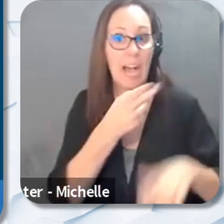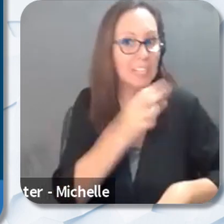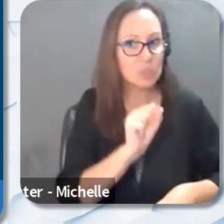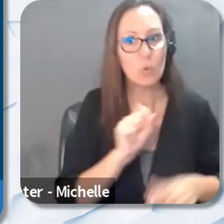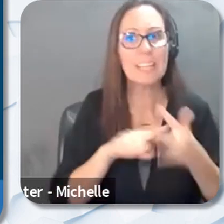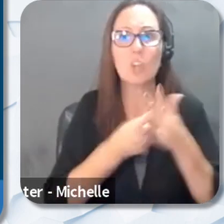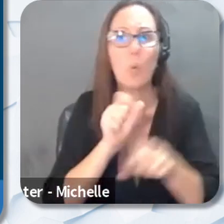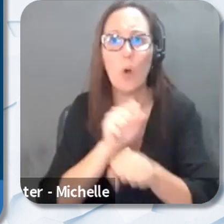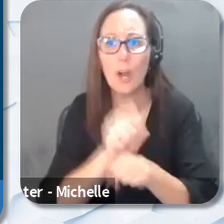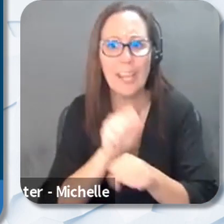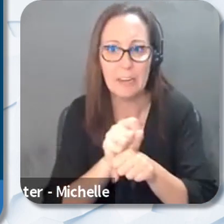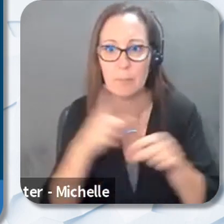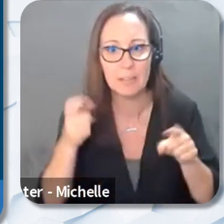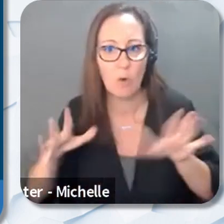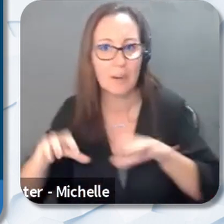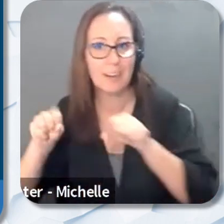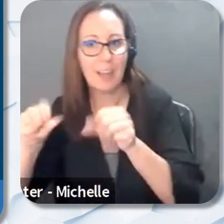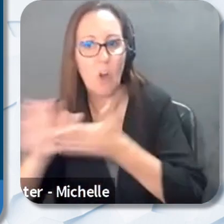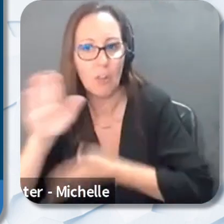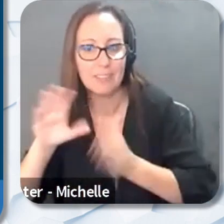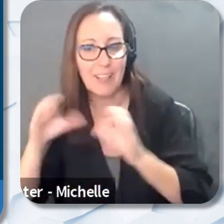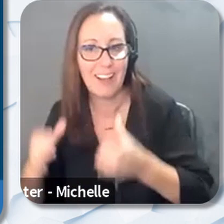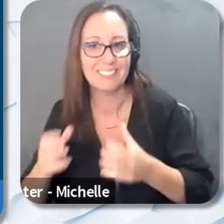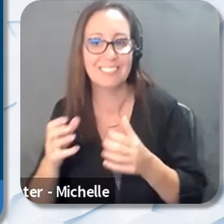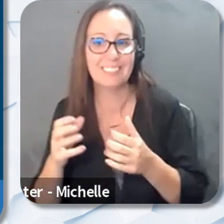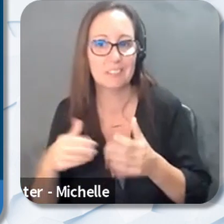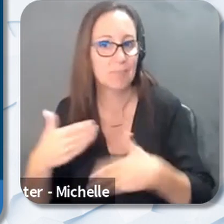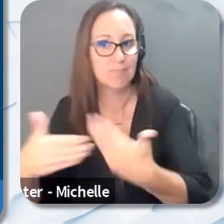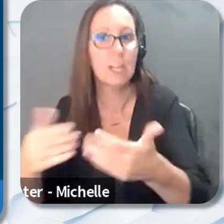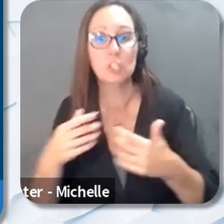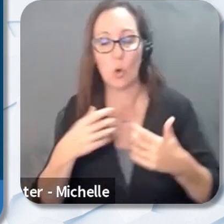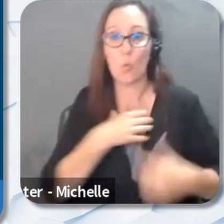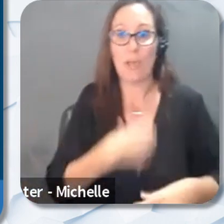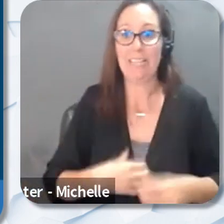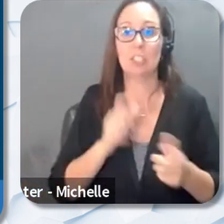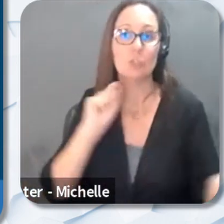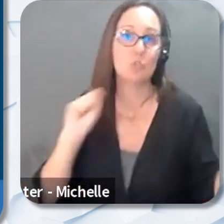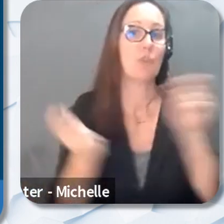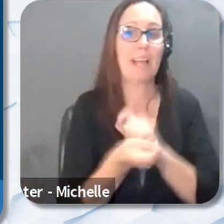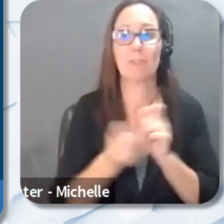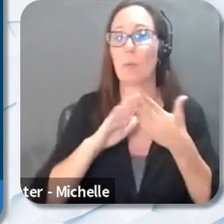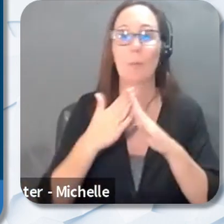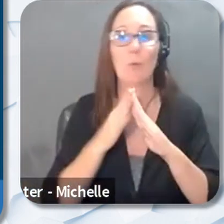early stages of planning, but it's something that we are wish. is to transform communities where we